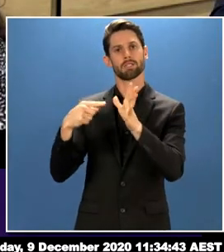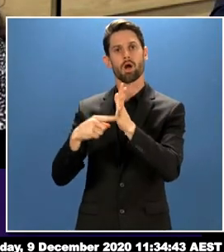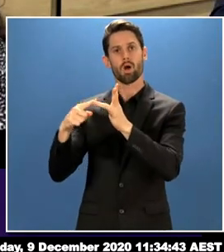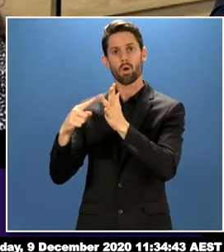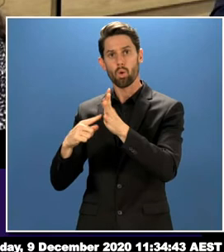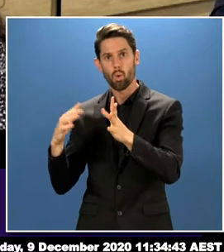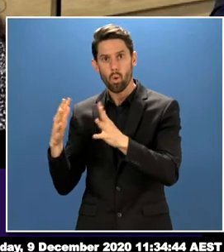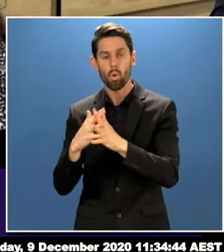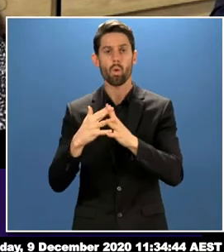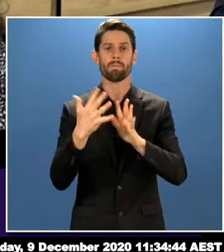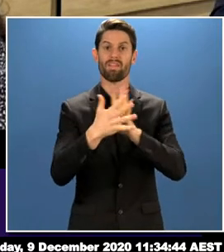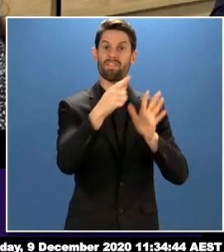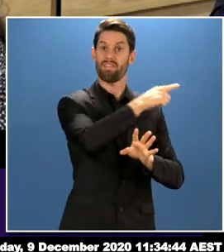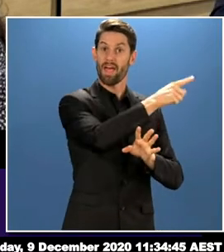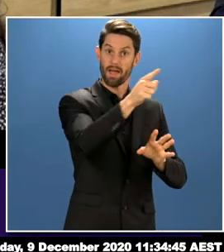That's correct.